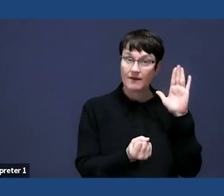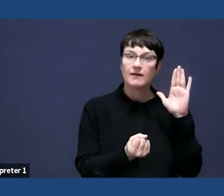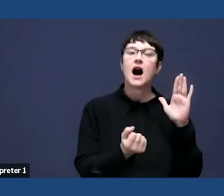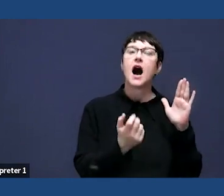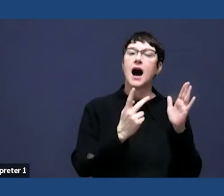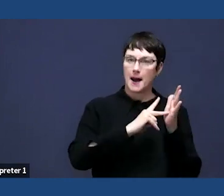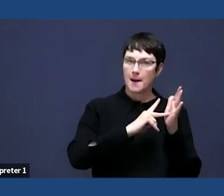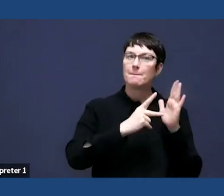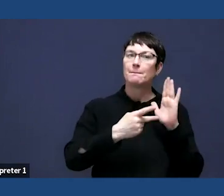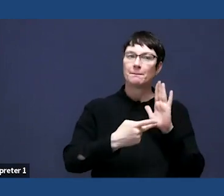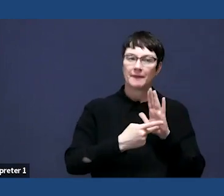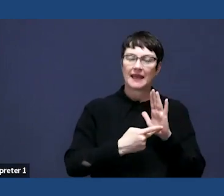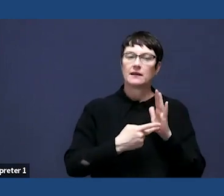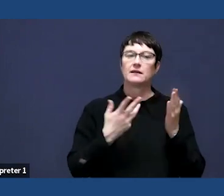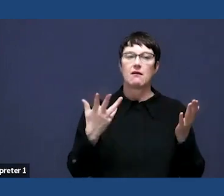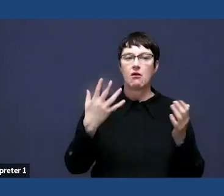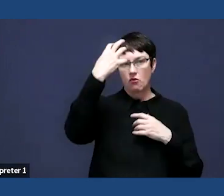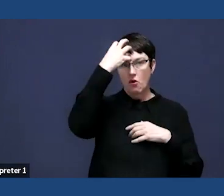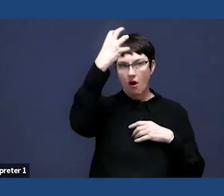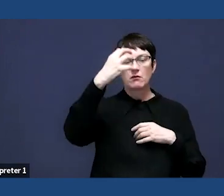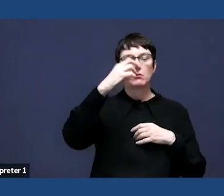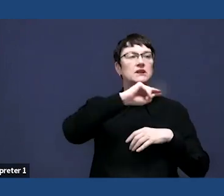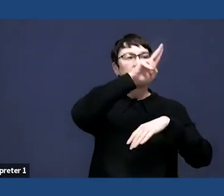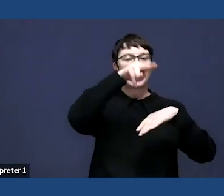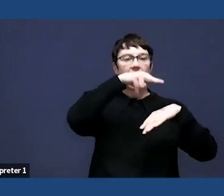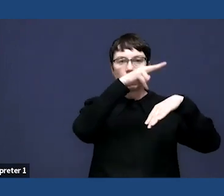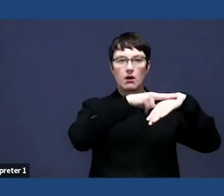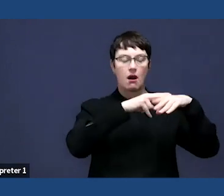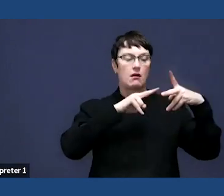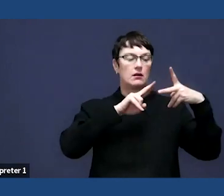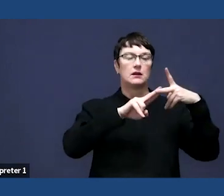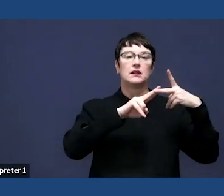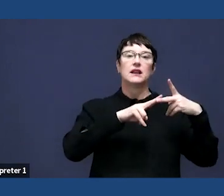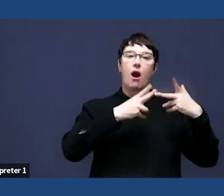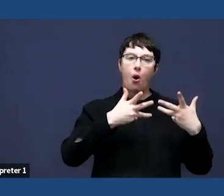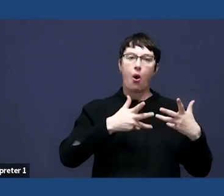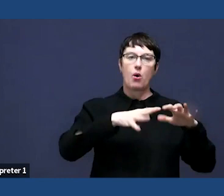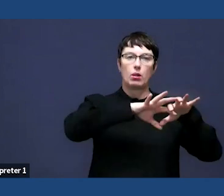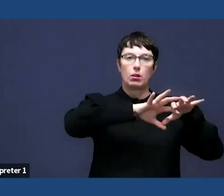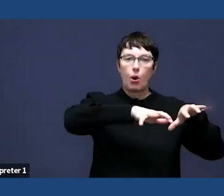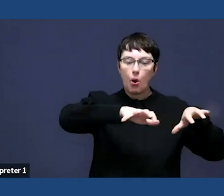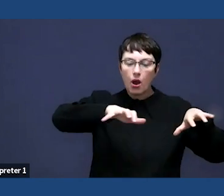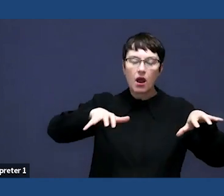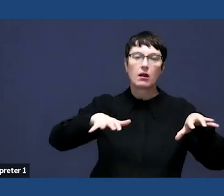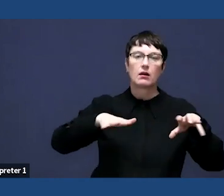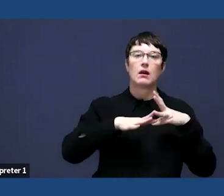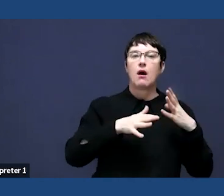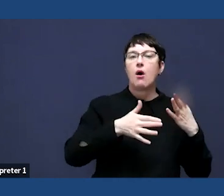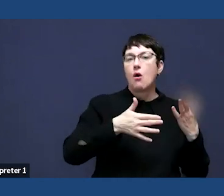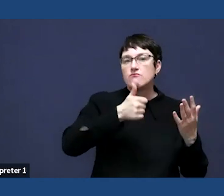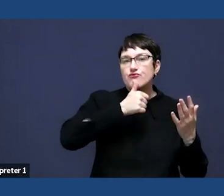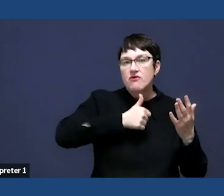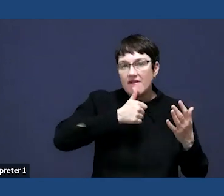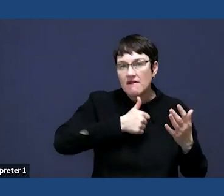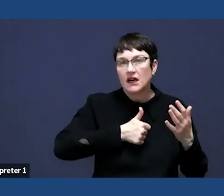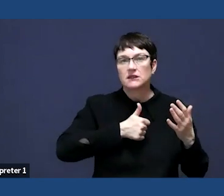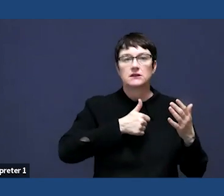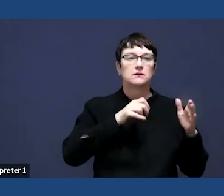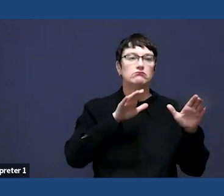sector, and representation of older persons, the caregivers, there may be a symbiotic exchange